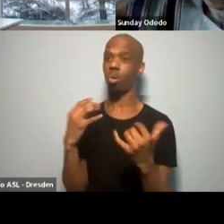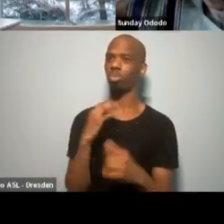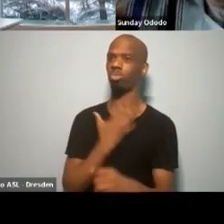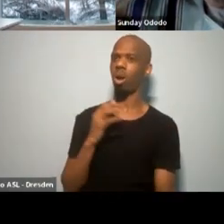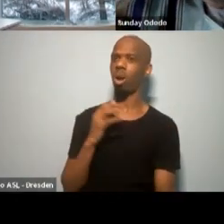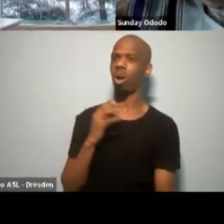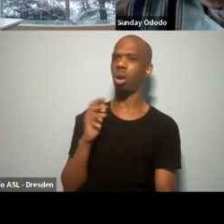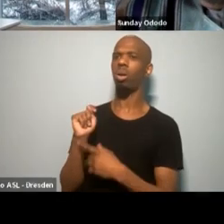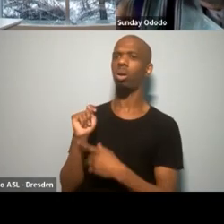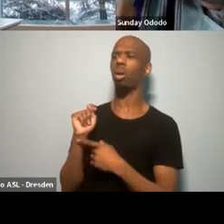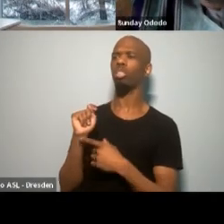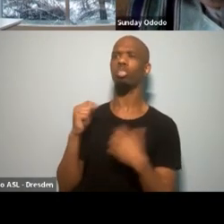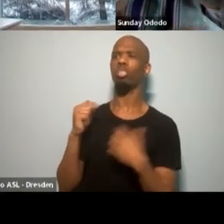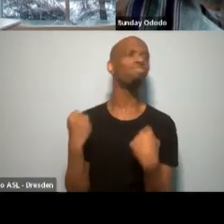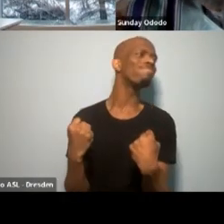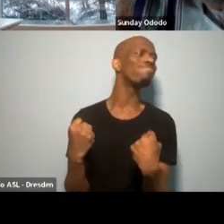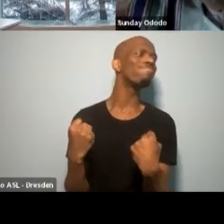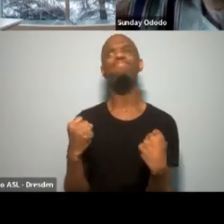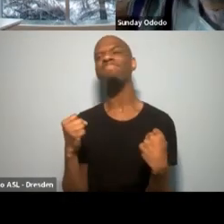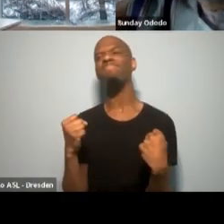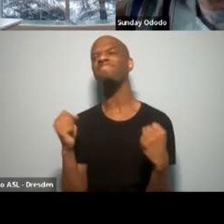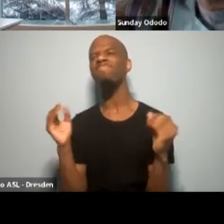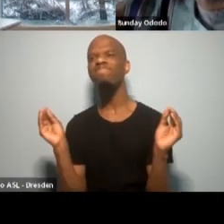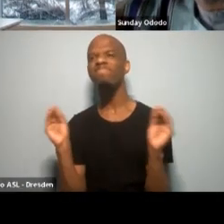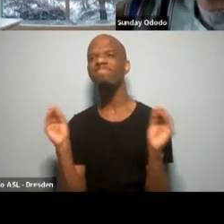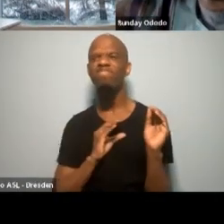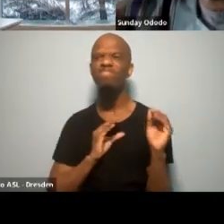Technology is to assist the ease of getting things done.